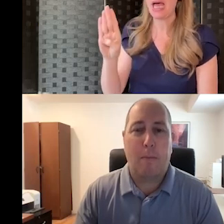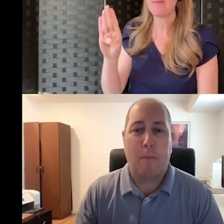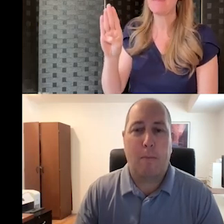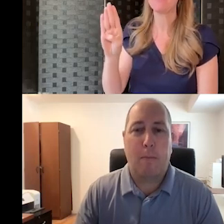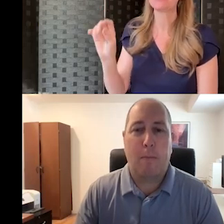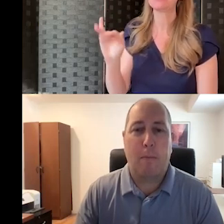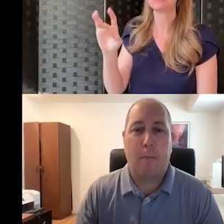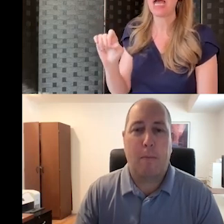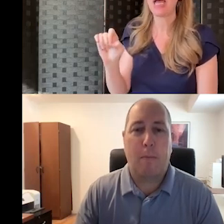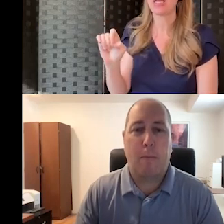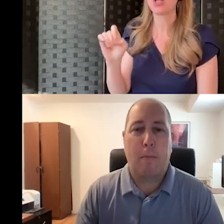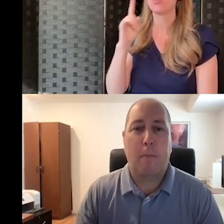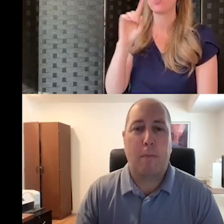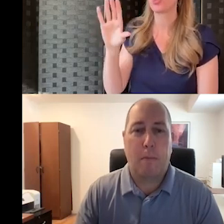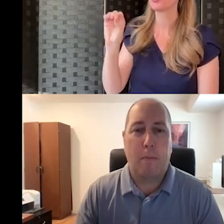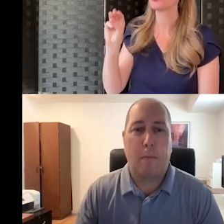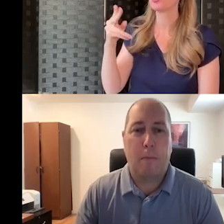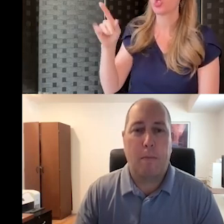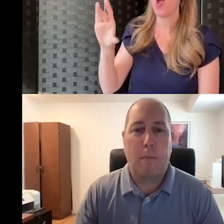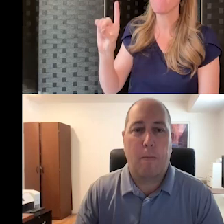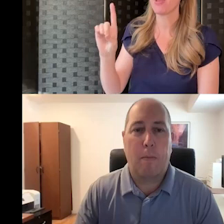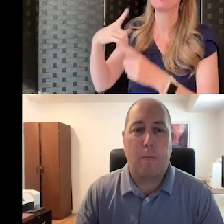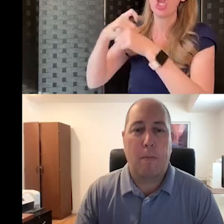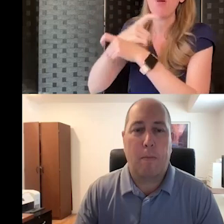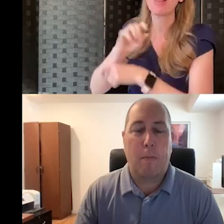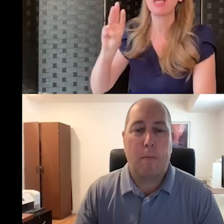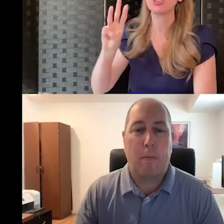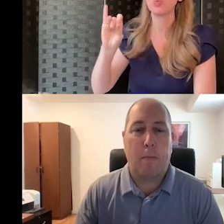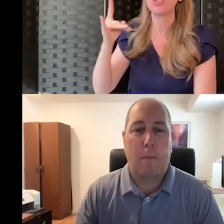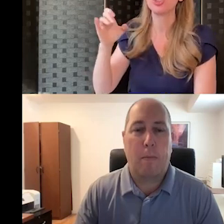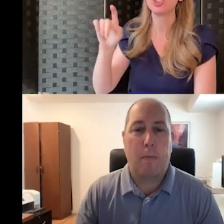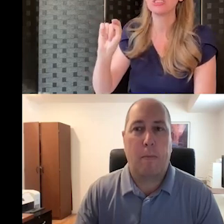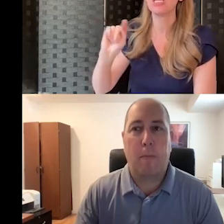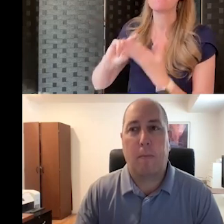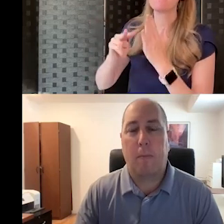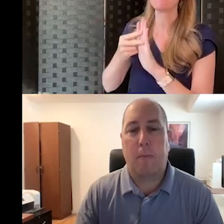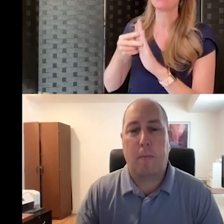it is a compound widget, argue complex budget, which means that as soon as it takes focus -- and